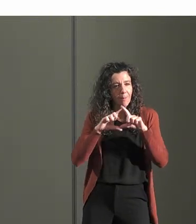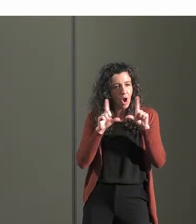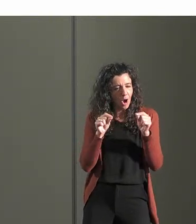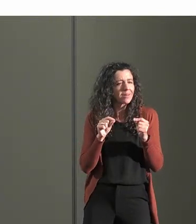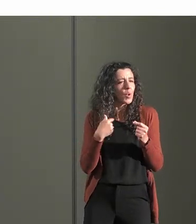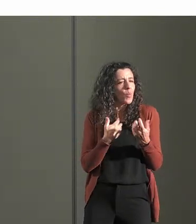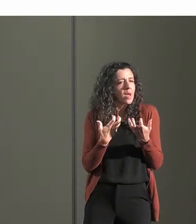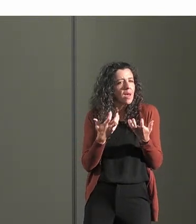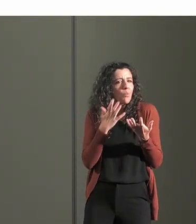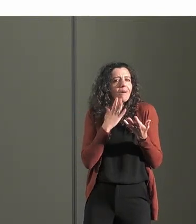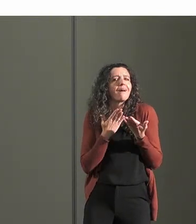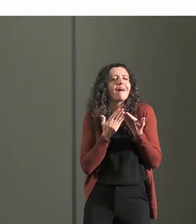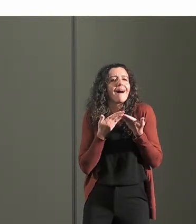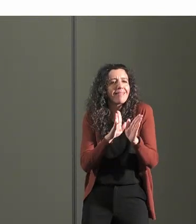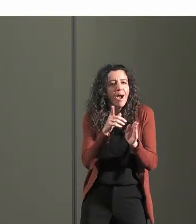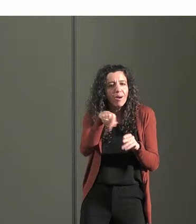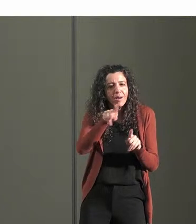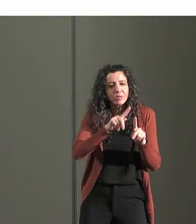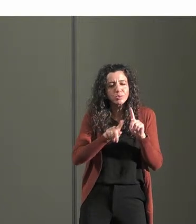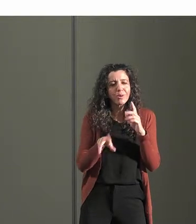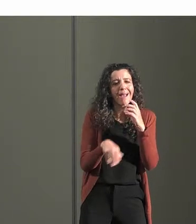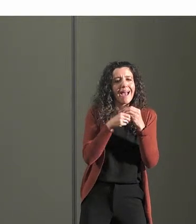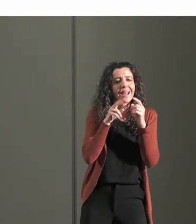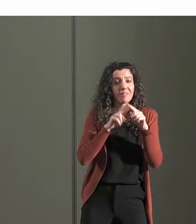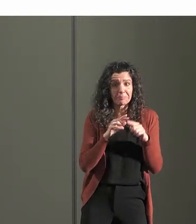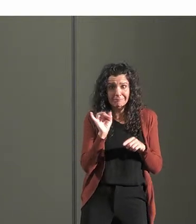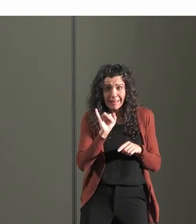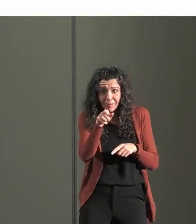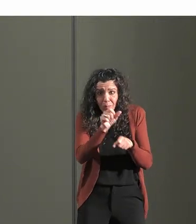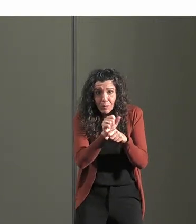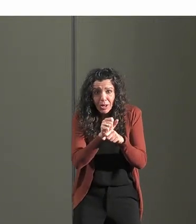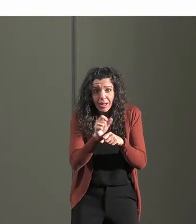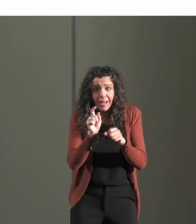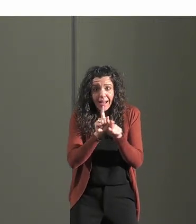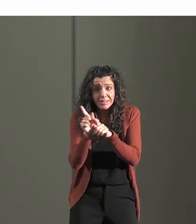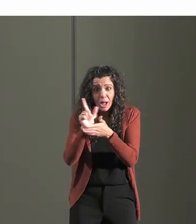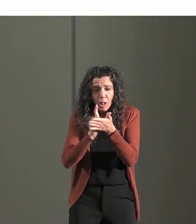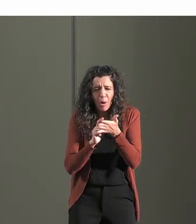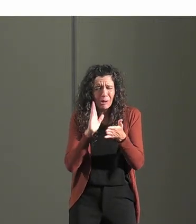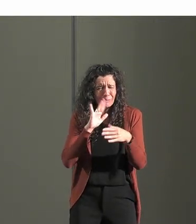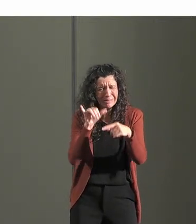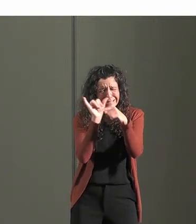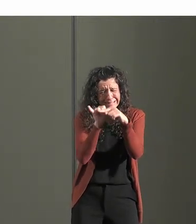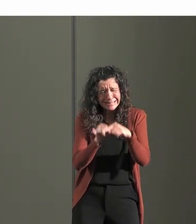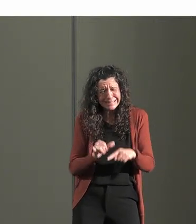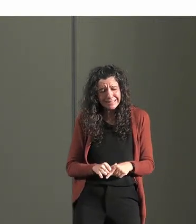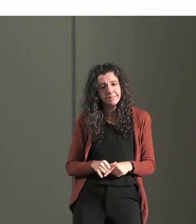custom cards. Again, we allow people to add the vocabulary.